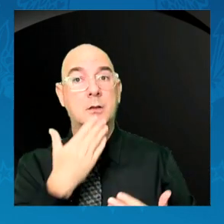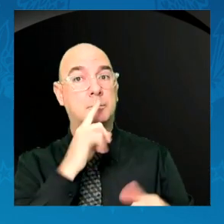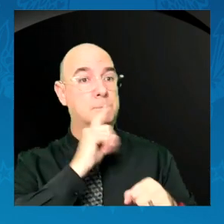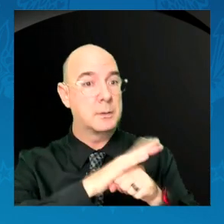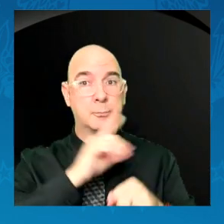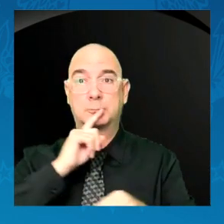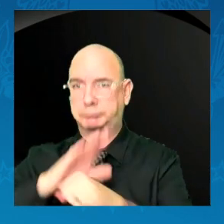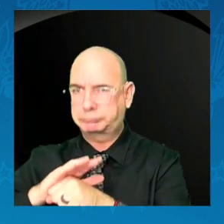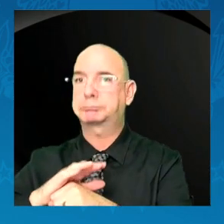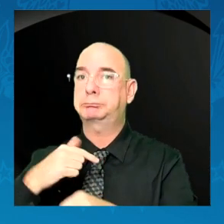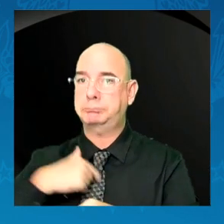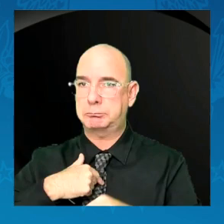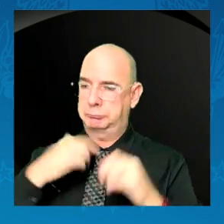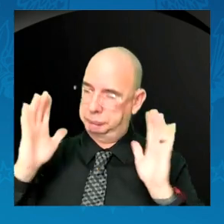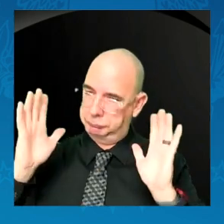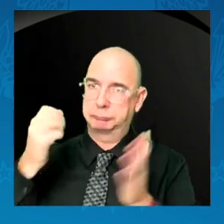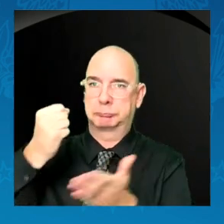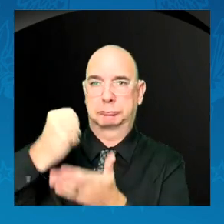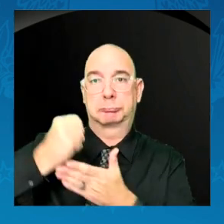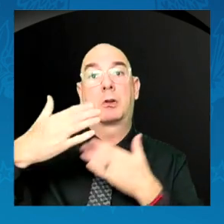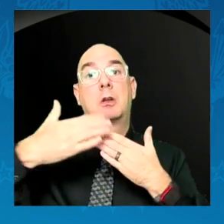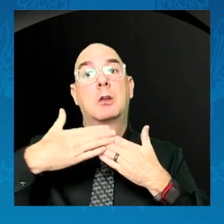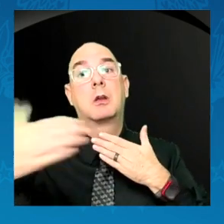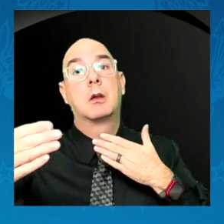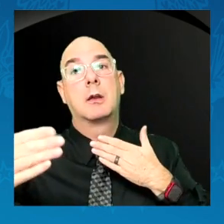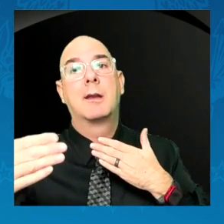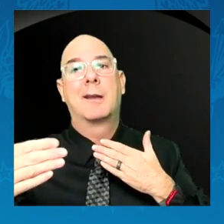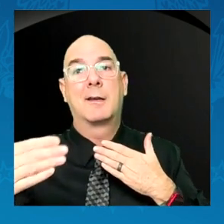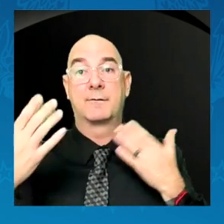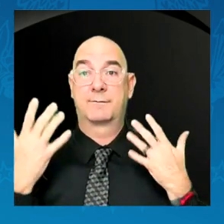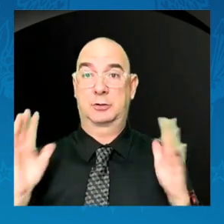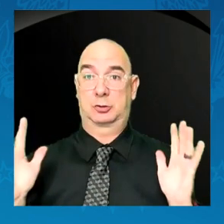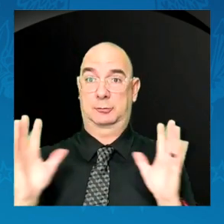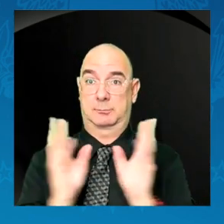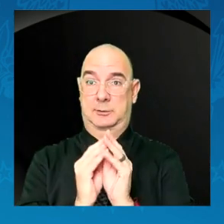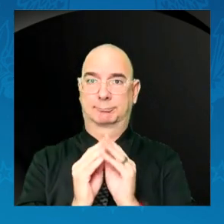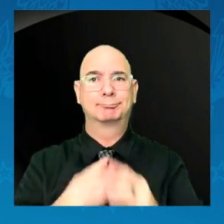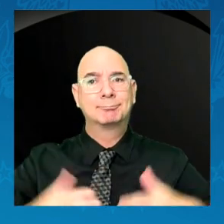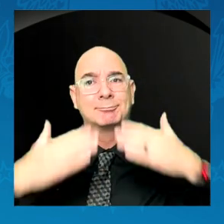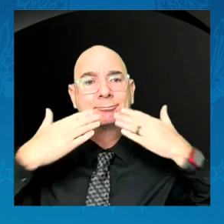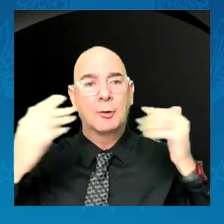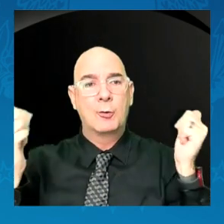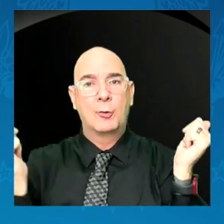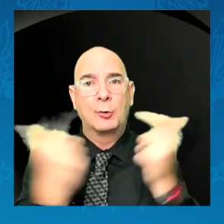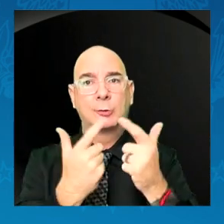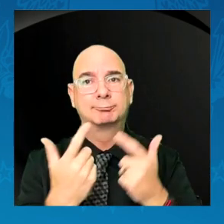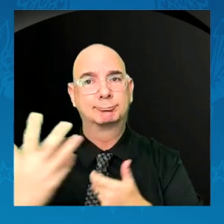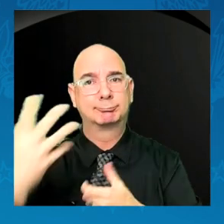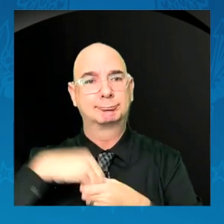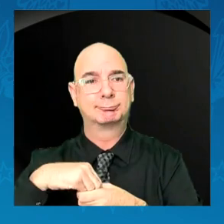And with that, we will conclude this meeting. I thank you all for being a part of this and I look forward to our ongoing work.